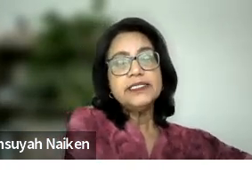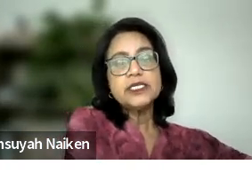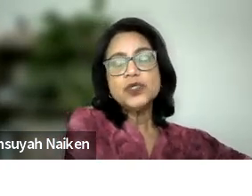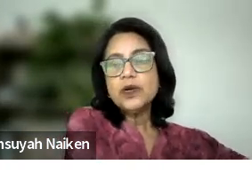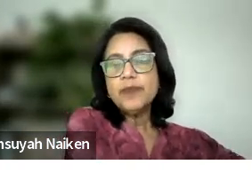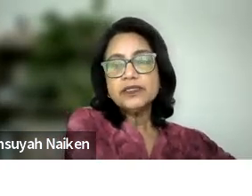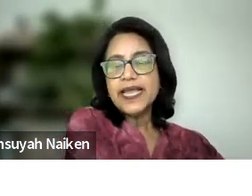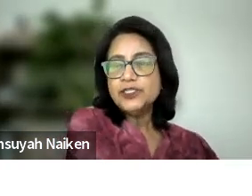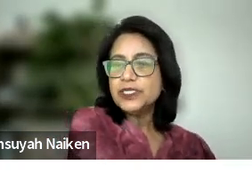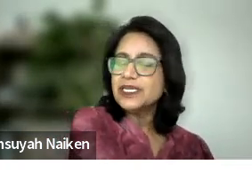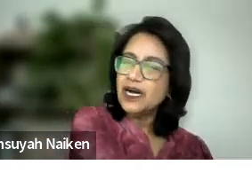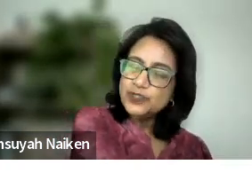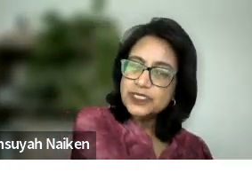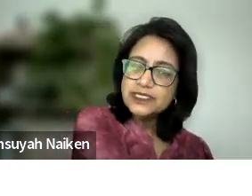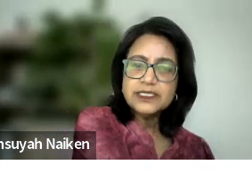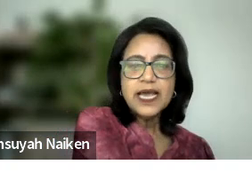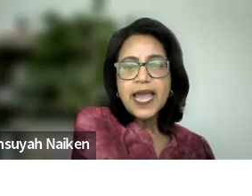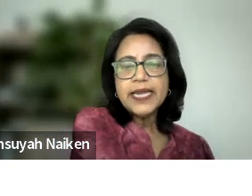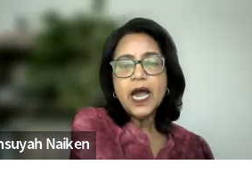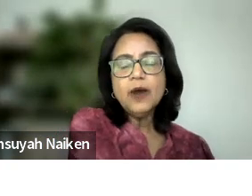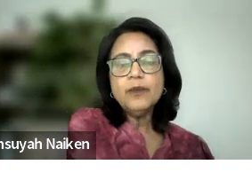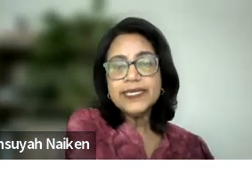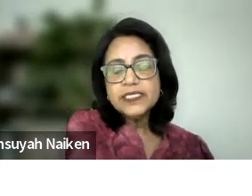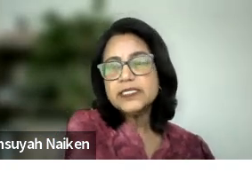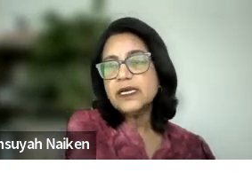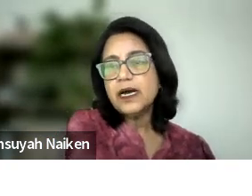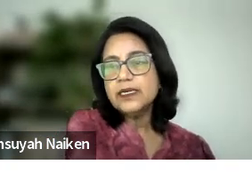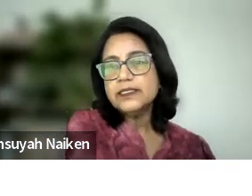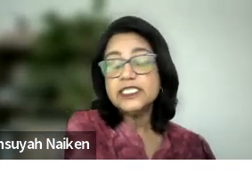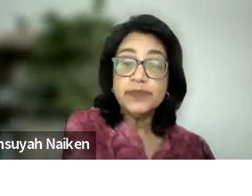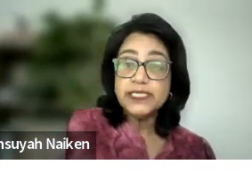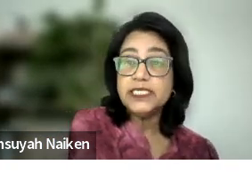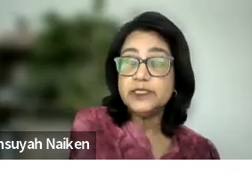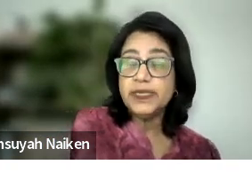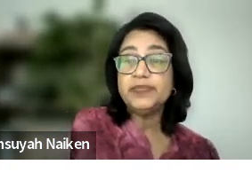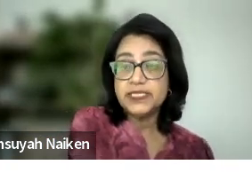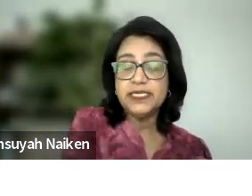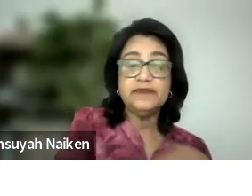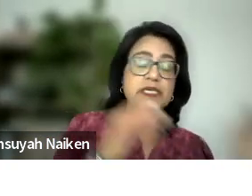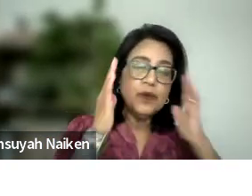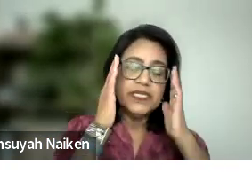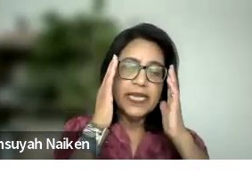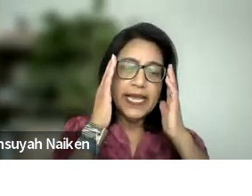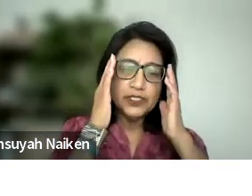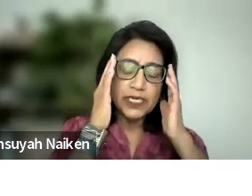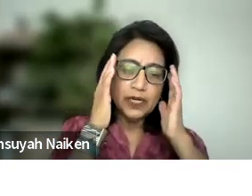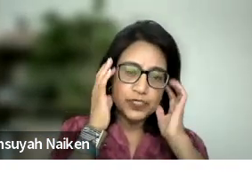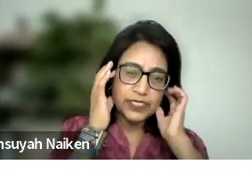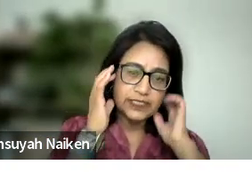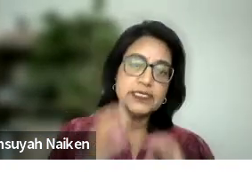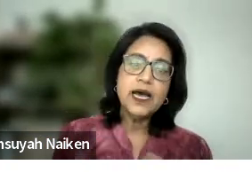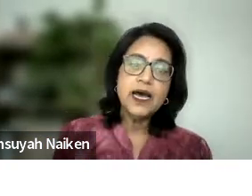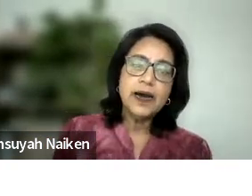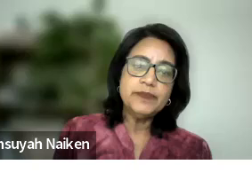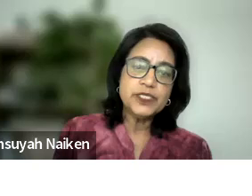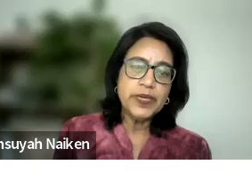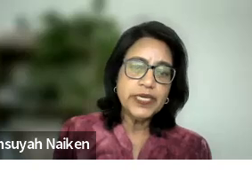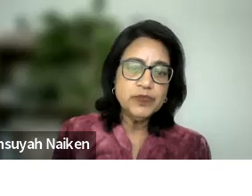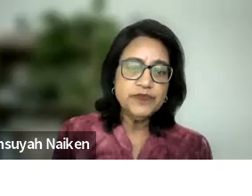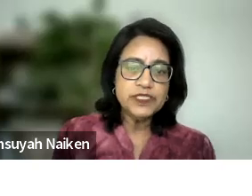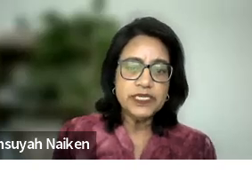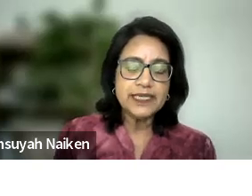You can probably pick up a little bit of my accent as I speak.